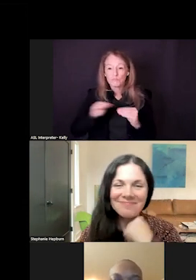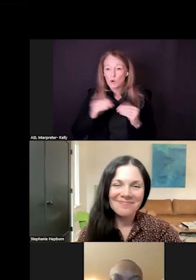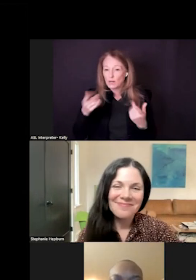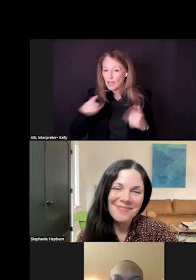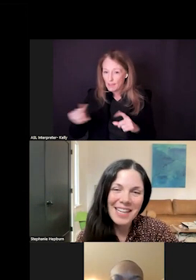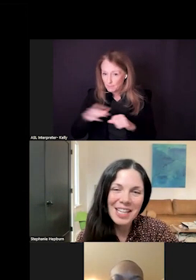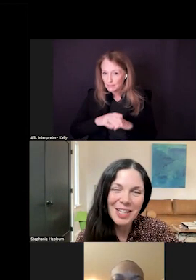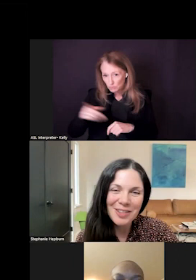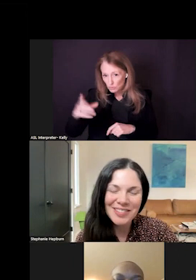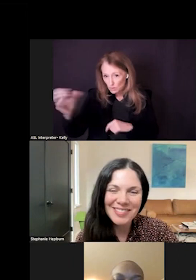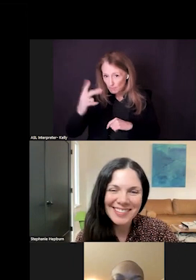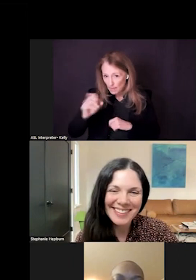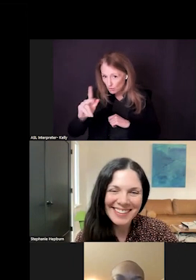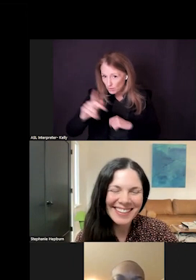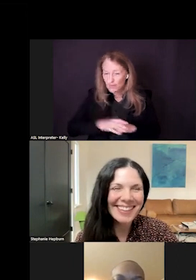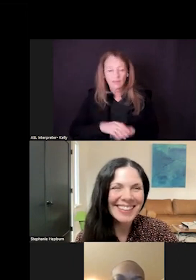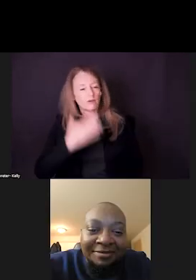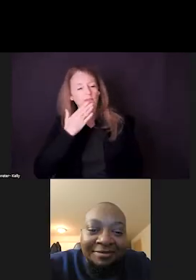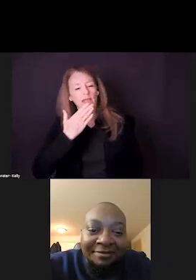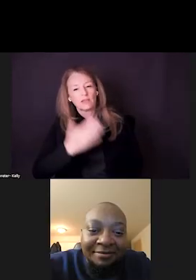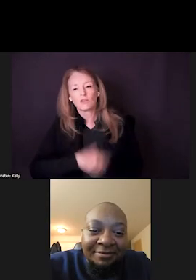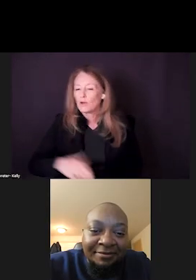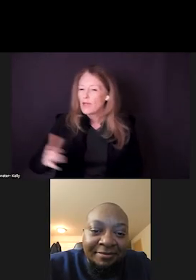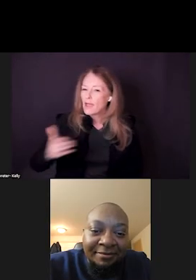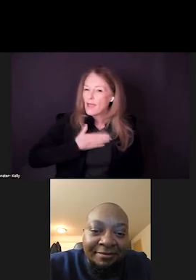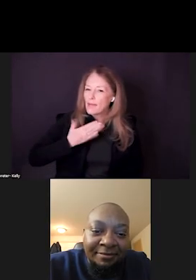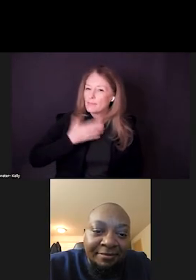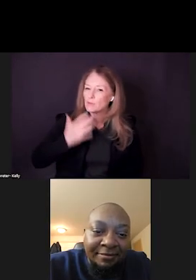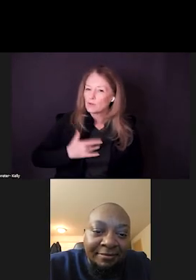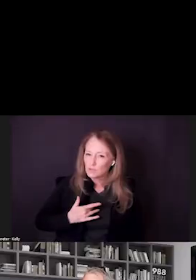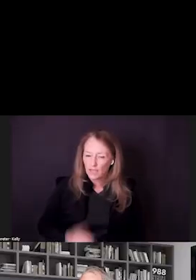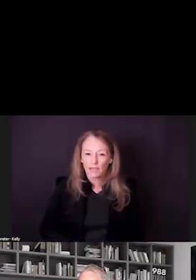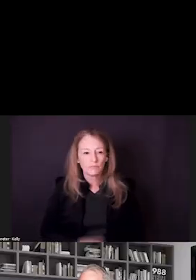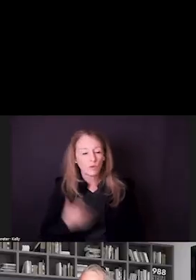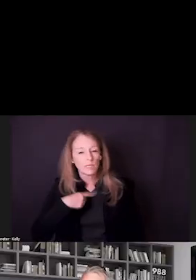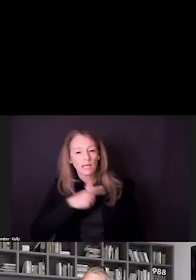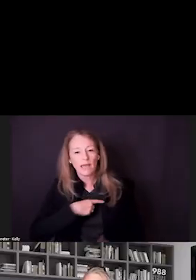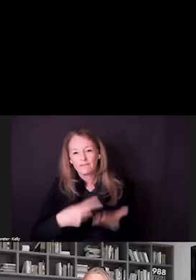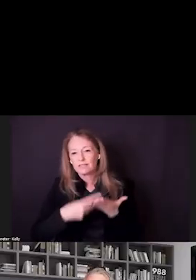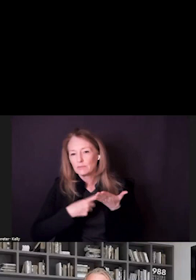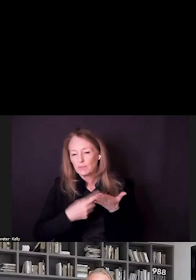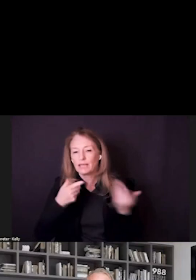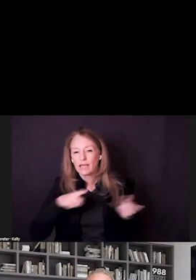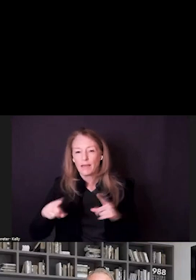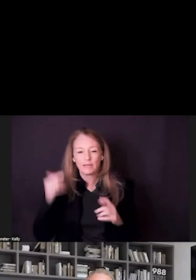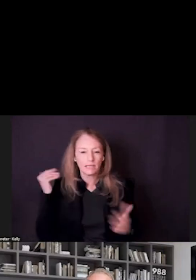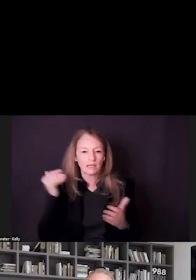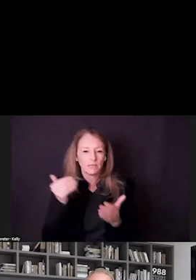HAPPY BIRTHDAY. >> THANK YOU. WE HAVE A DEBATE COMING UP. WE HAVE MODELS IN KENTUCKY. WE